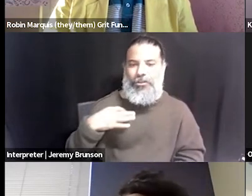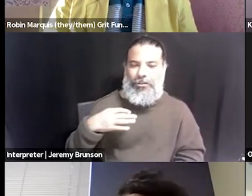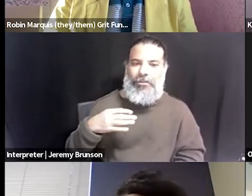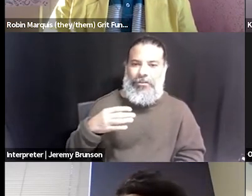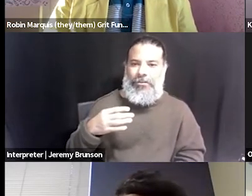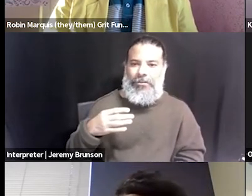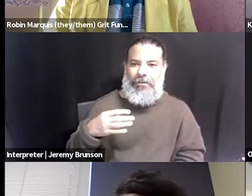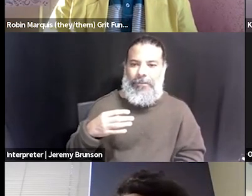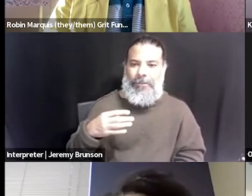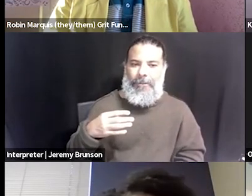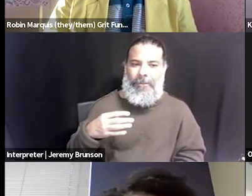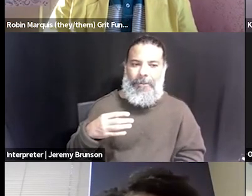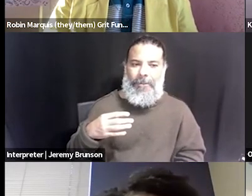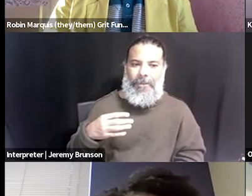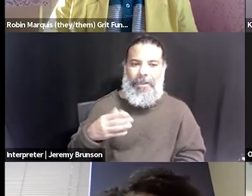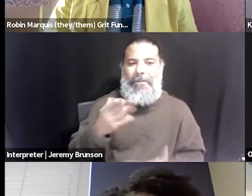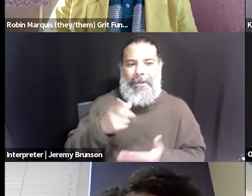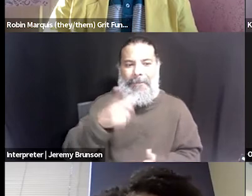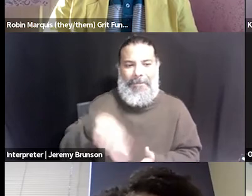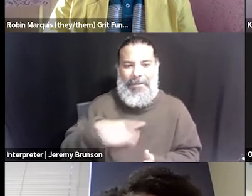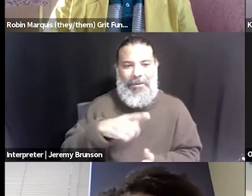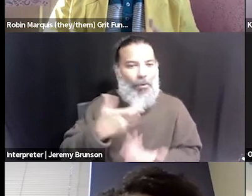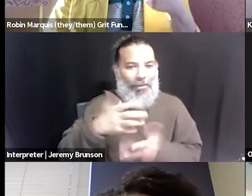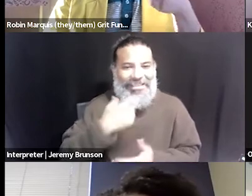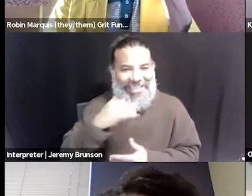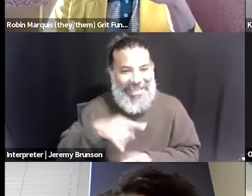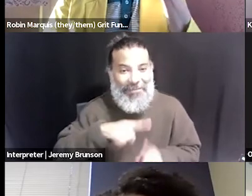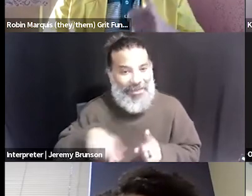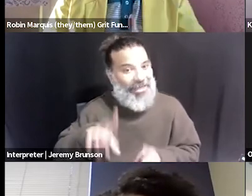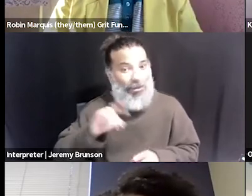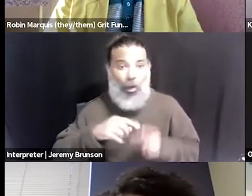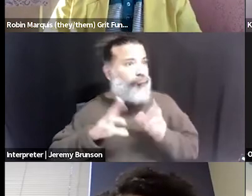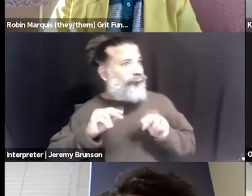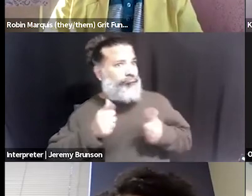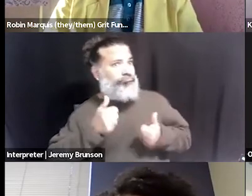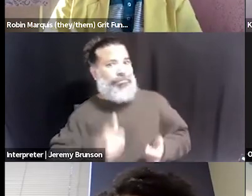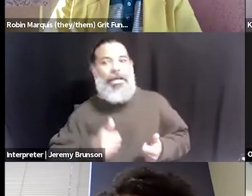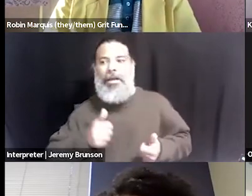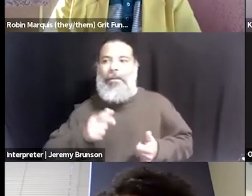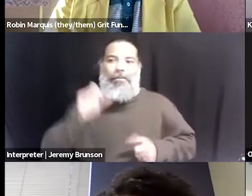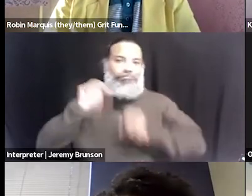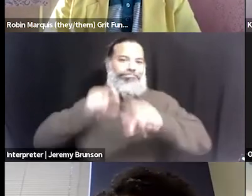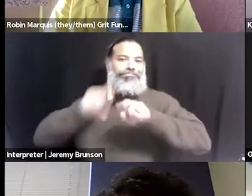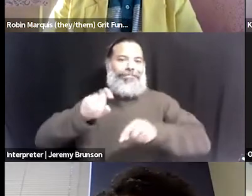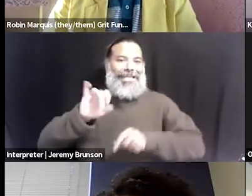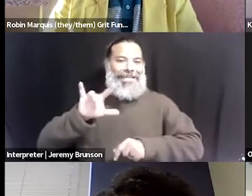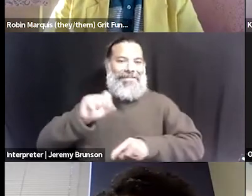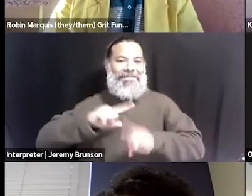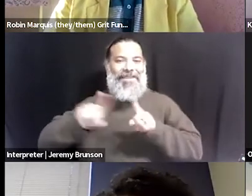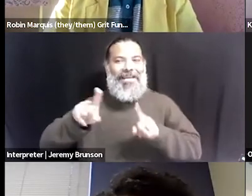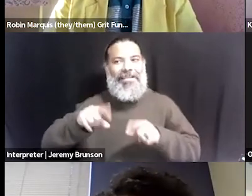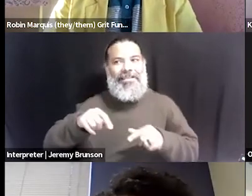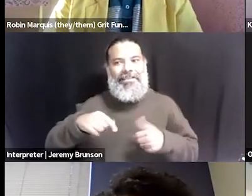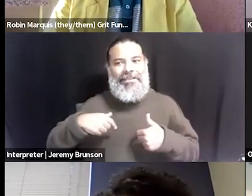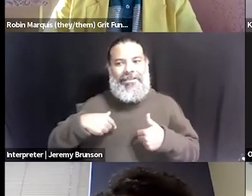You guys may not want me to say that, but get flooded with e mail, but I think the Grit